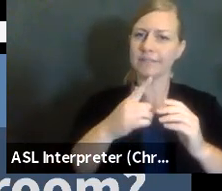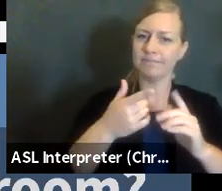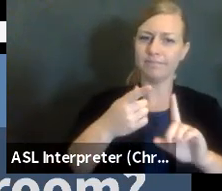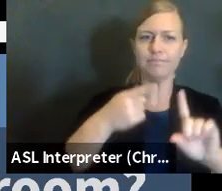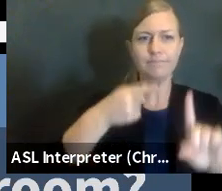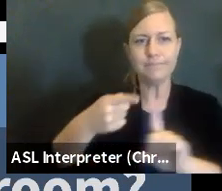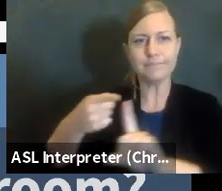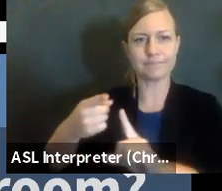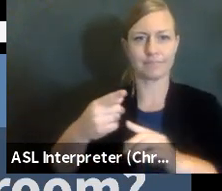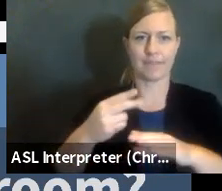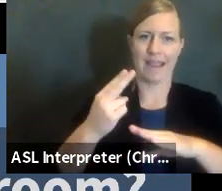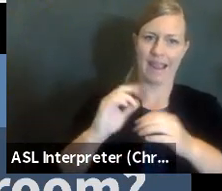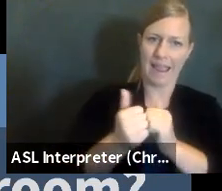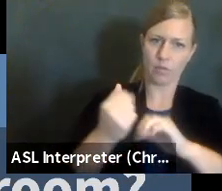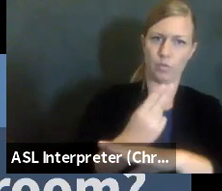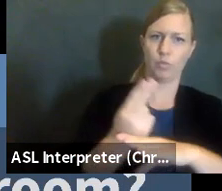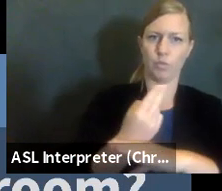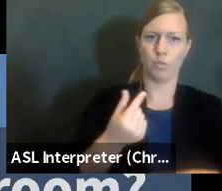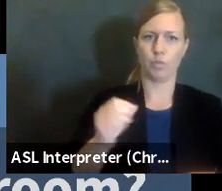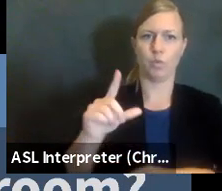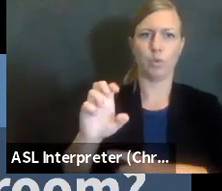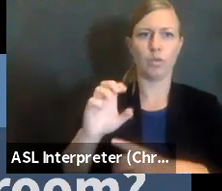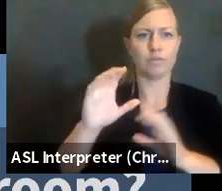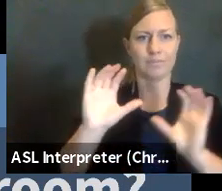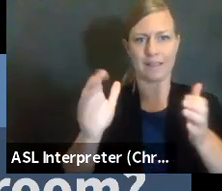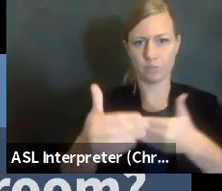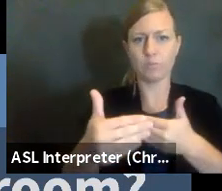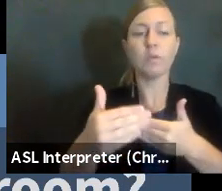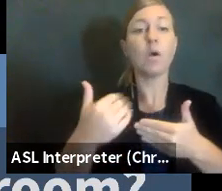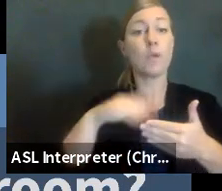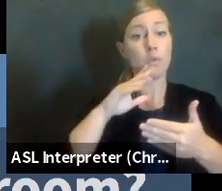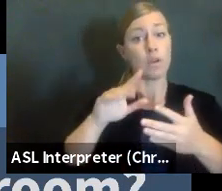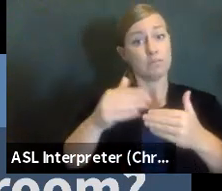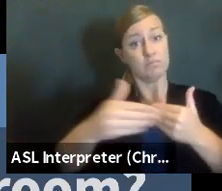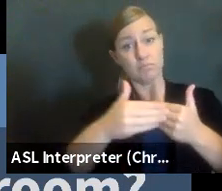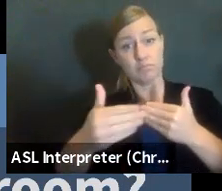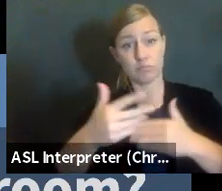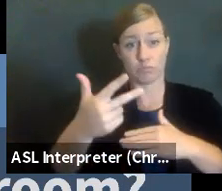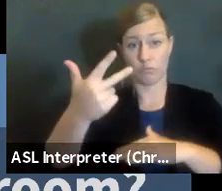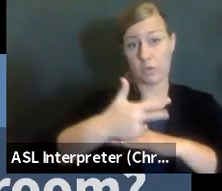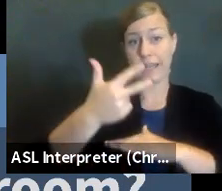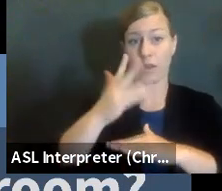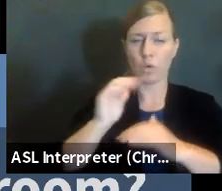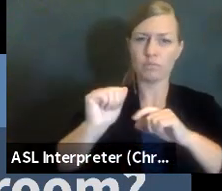ESD 101 - Jeff Crawford: We're going to see how to start building our classrooms. It's very important for us to frame our thinking to support all of our students.